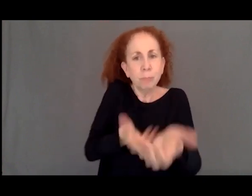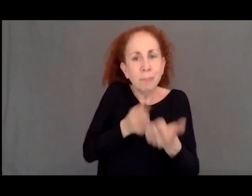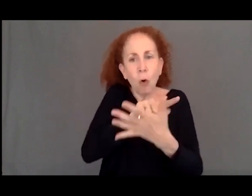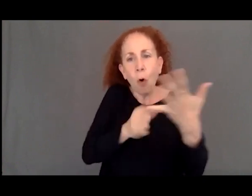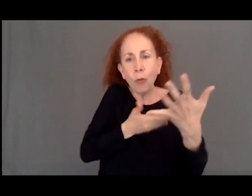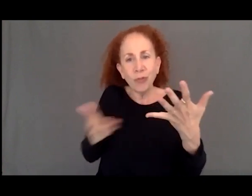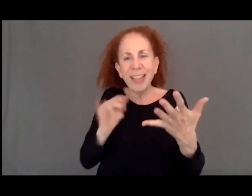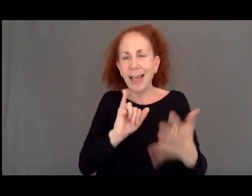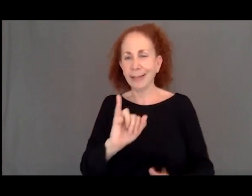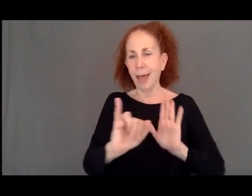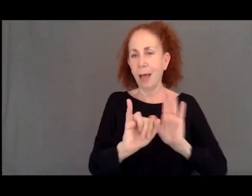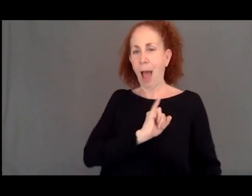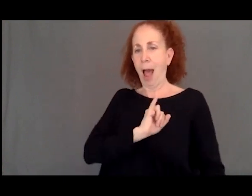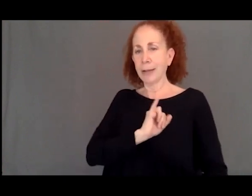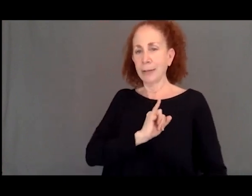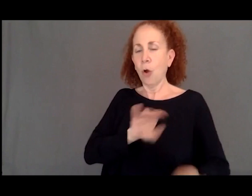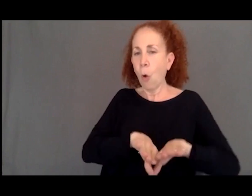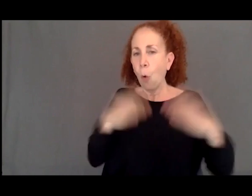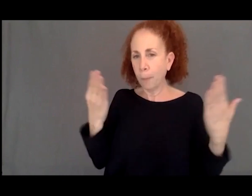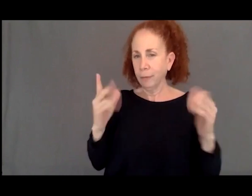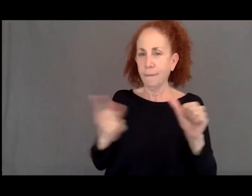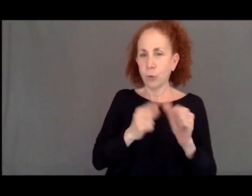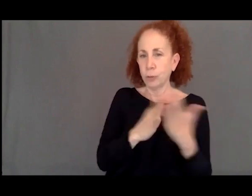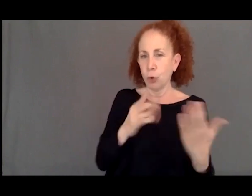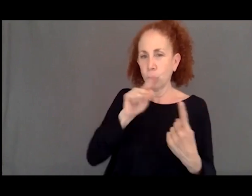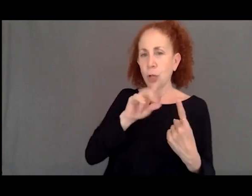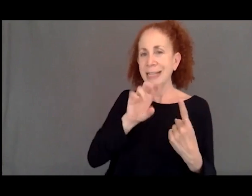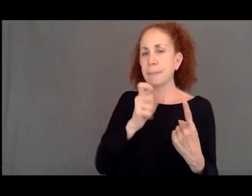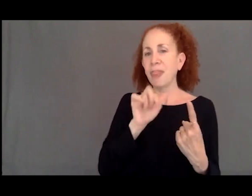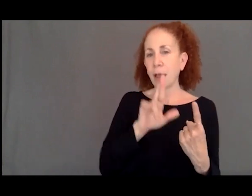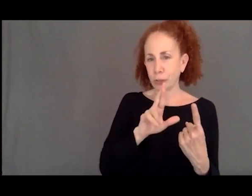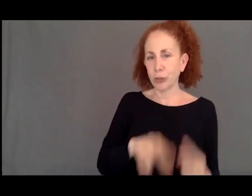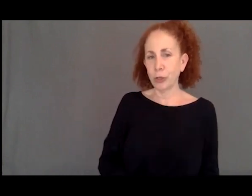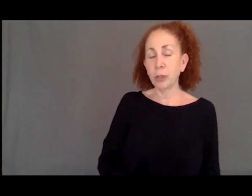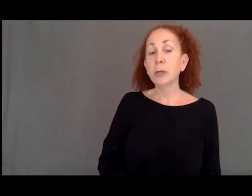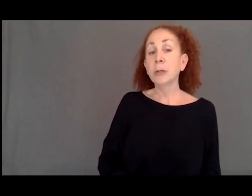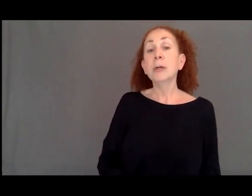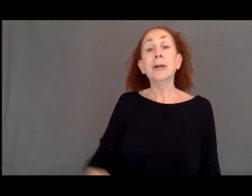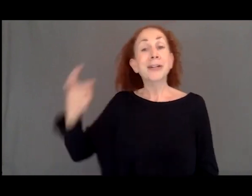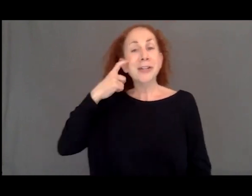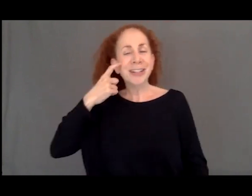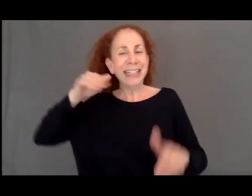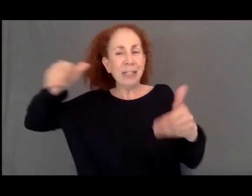And that's the I that opens up The Sympathizer. But as Jamal mentioned in the introduction,